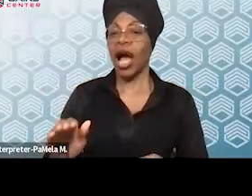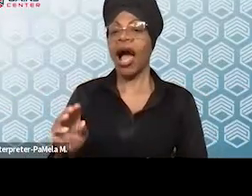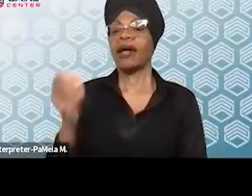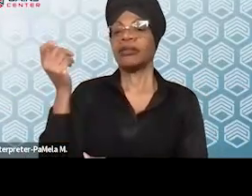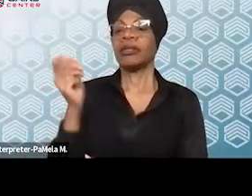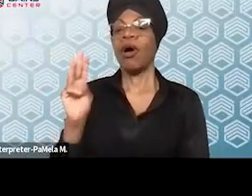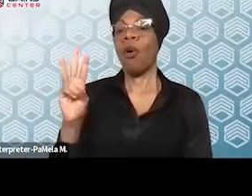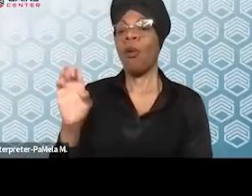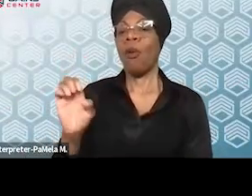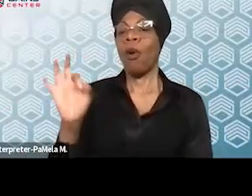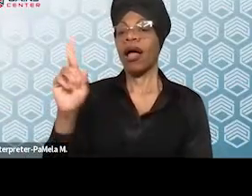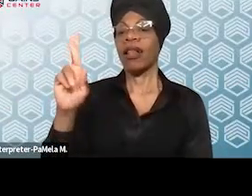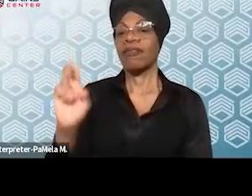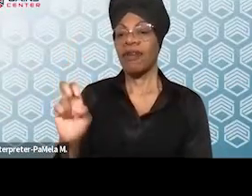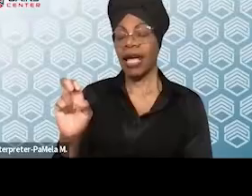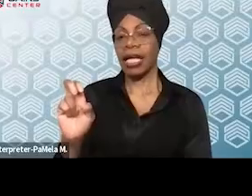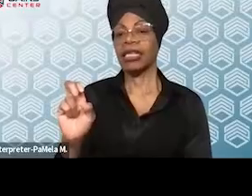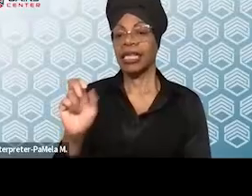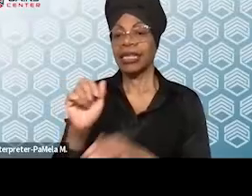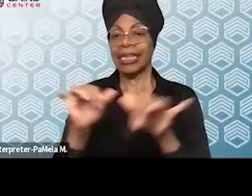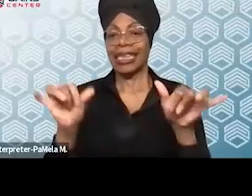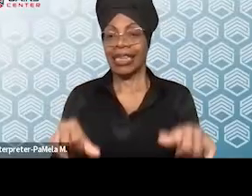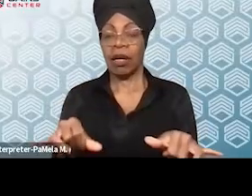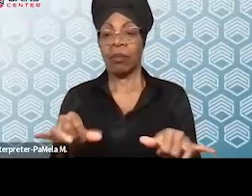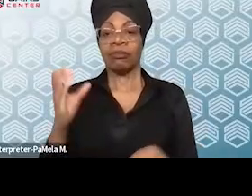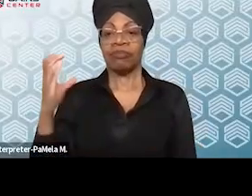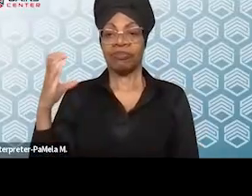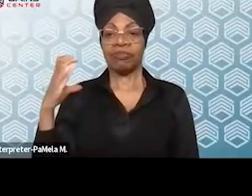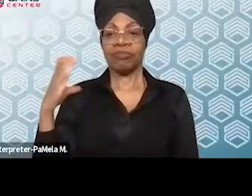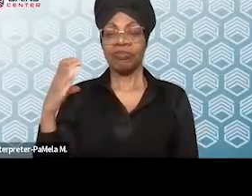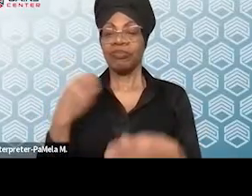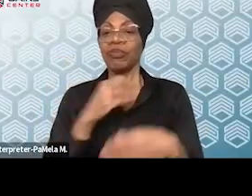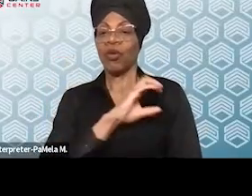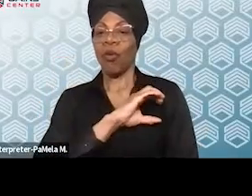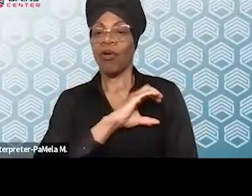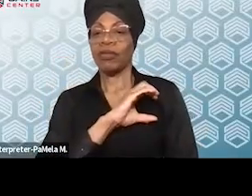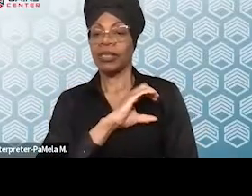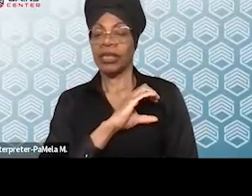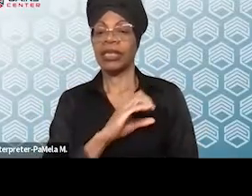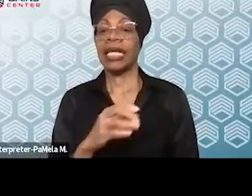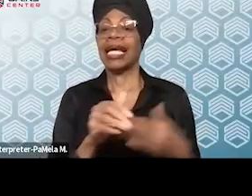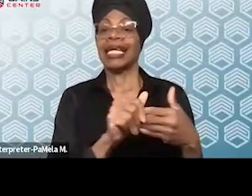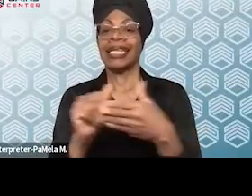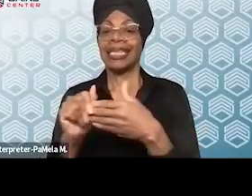West currently serves as Chief Growth Officer at Holon Health, where he leads national growth